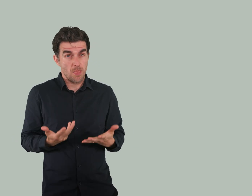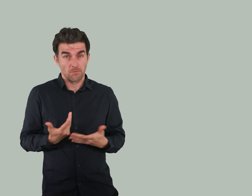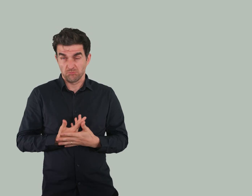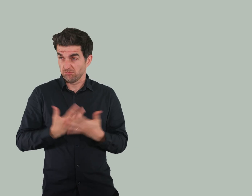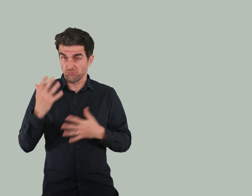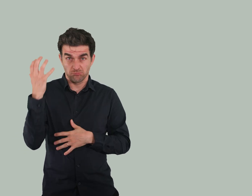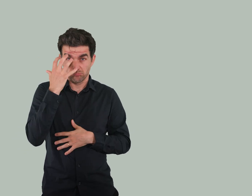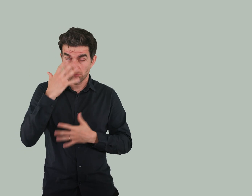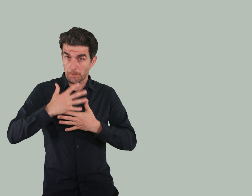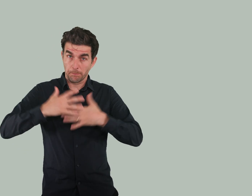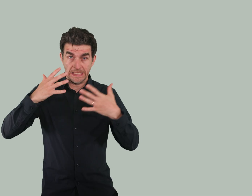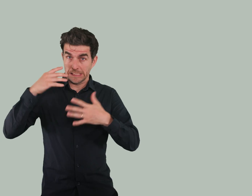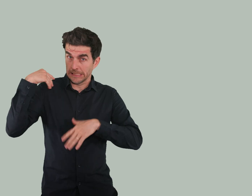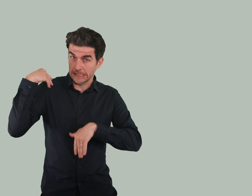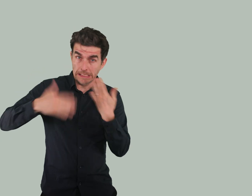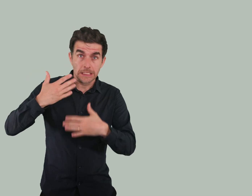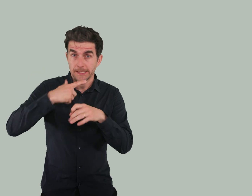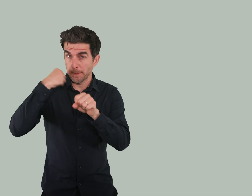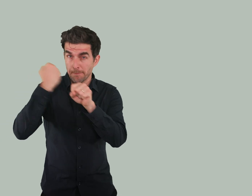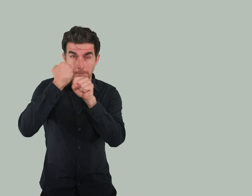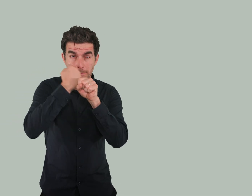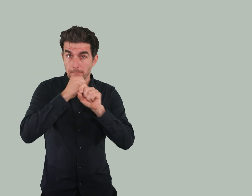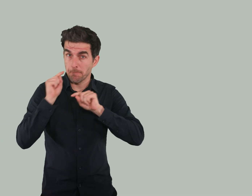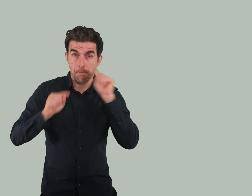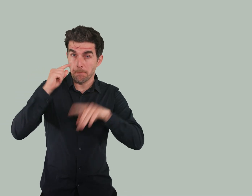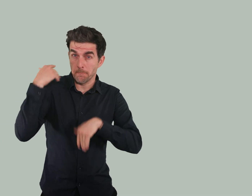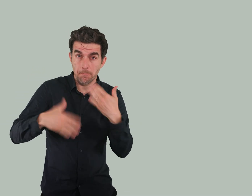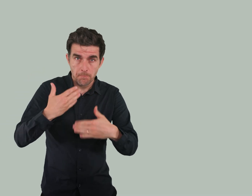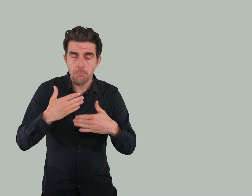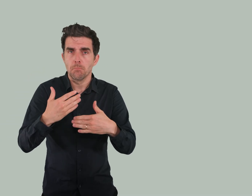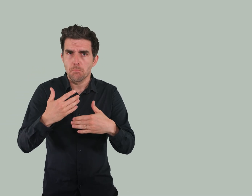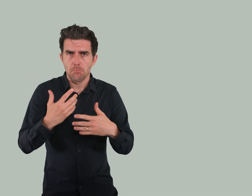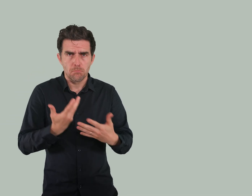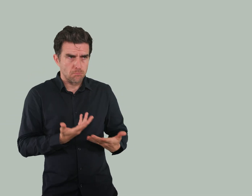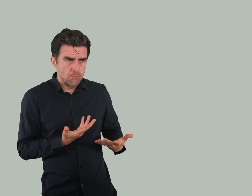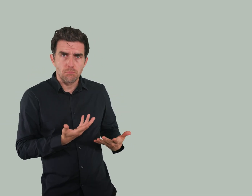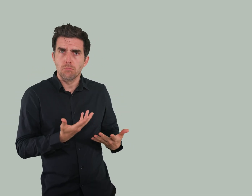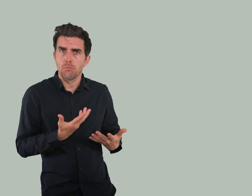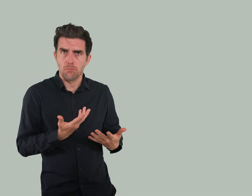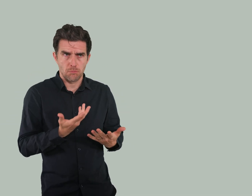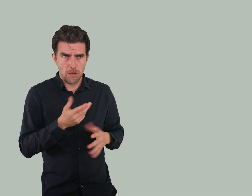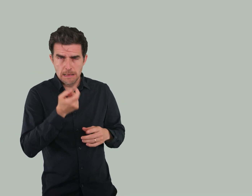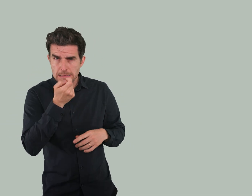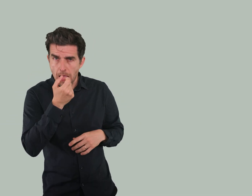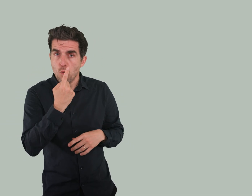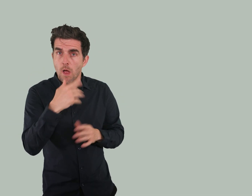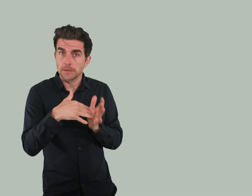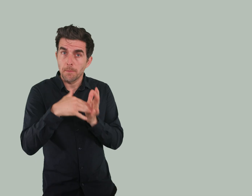Britain is undergoing a huge and necessary overhaul of vital infrastructure, at the same time as